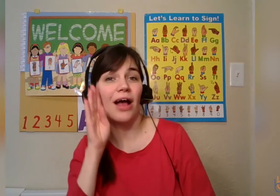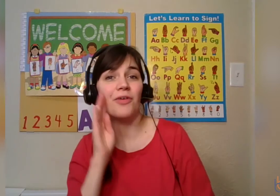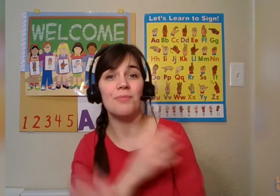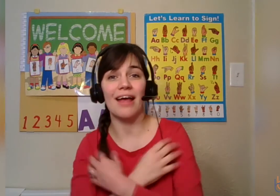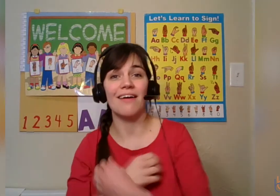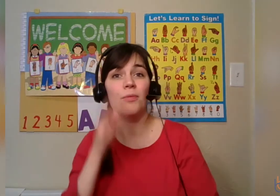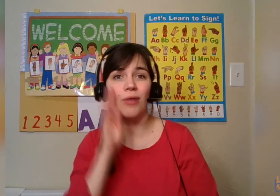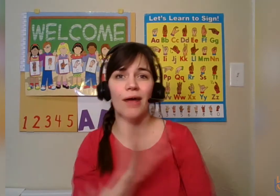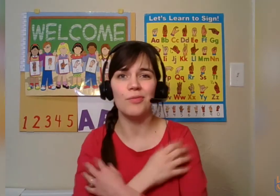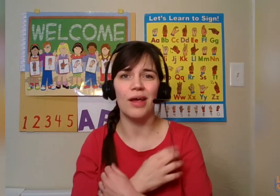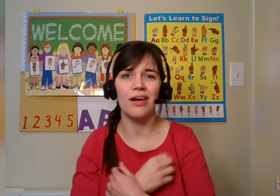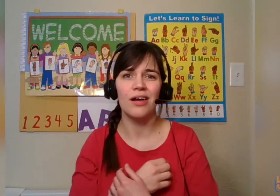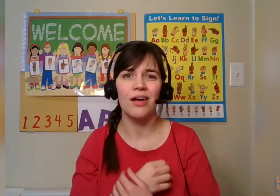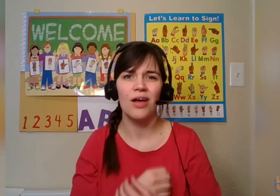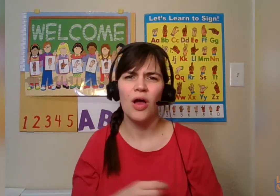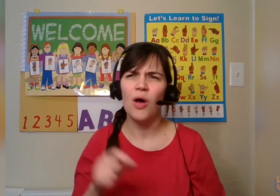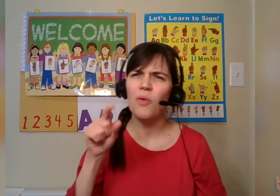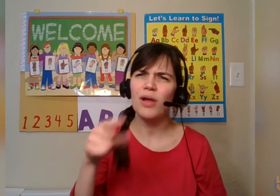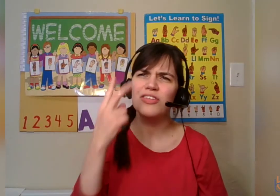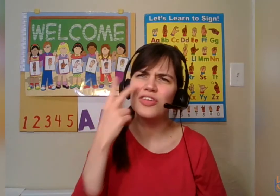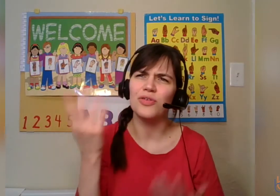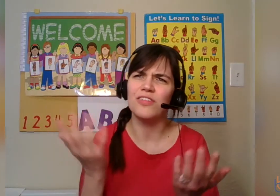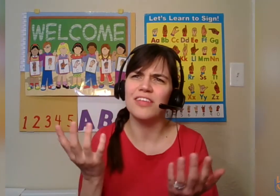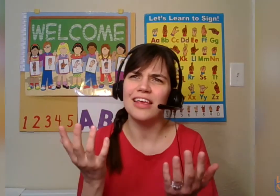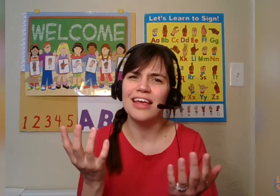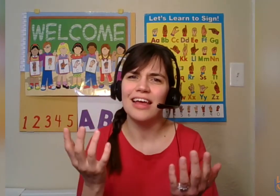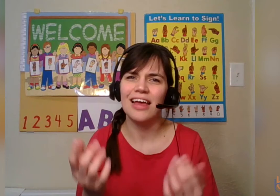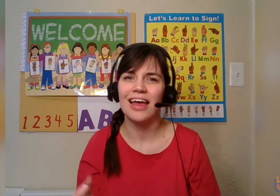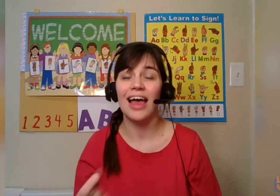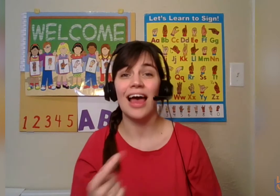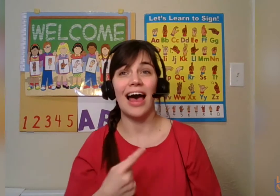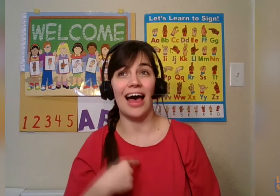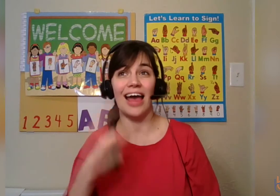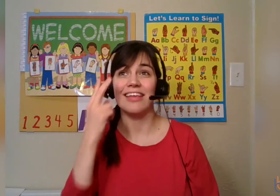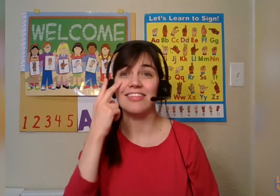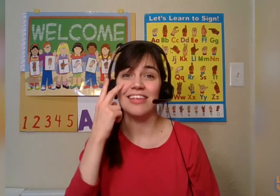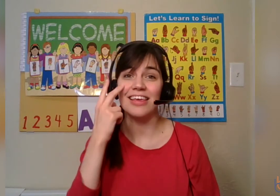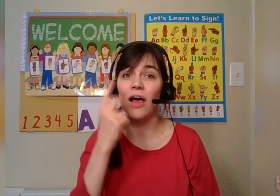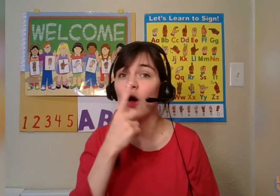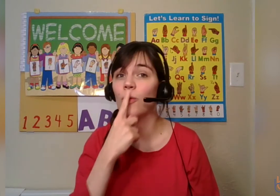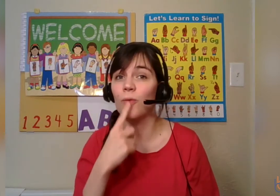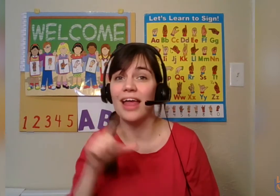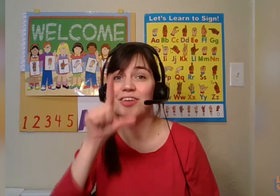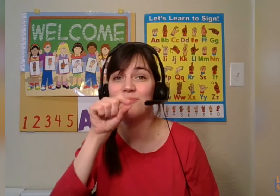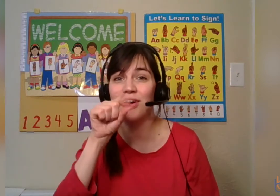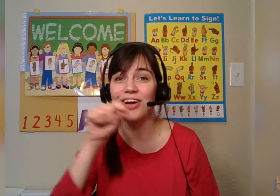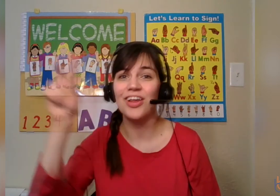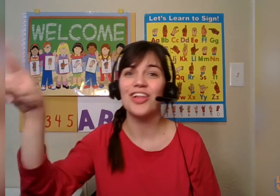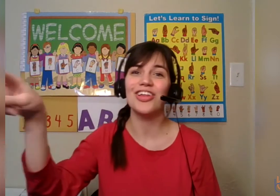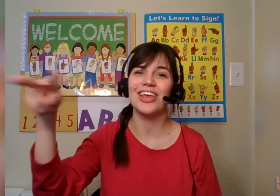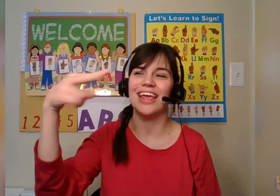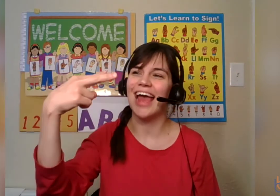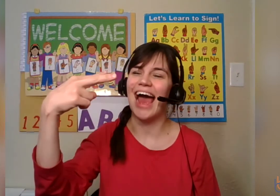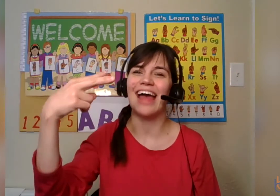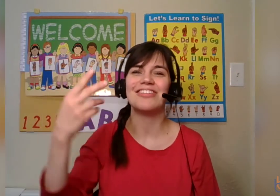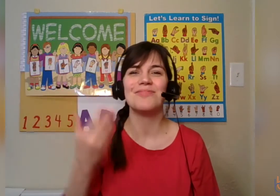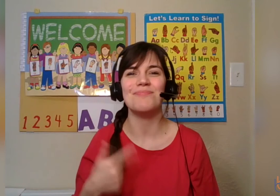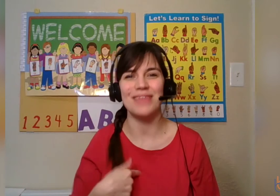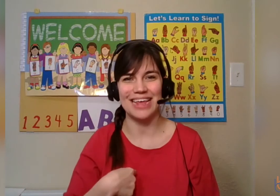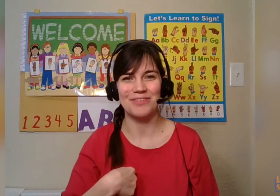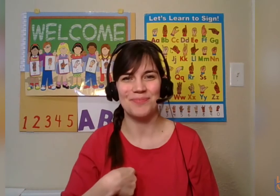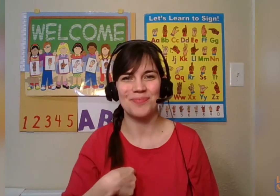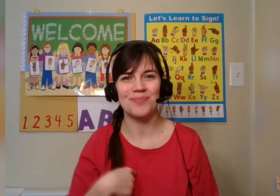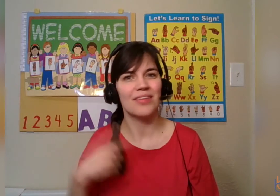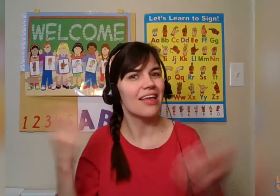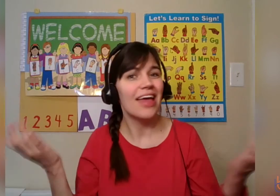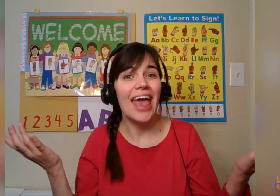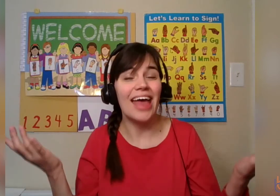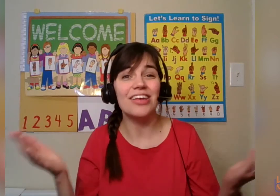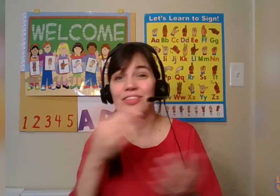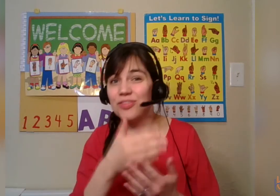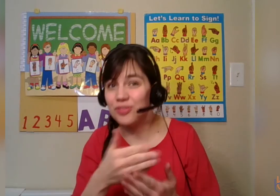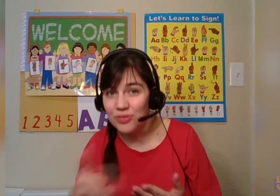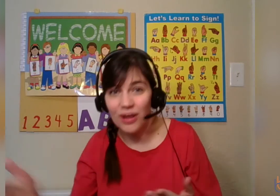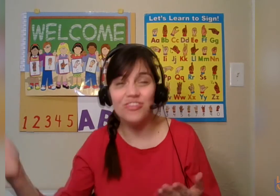bear, brown bear, what do you see? I see a red bird looking at me. And the rest of